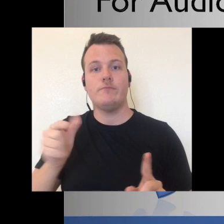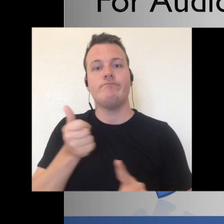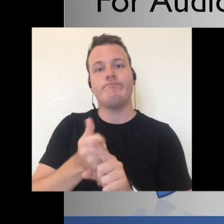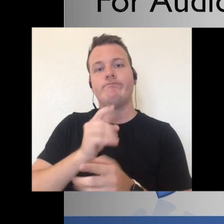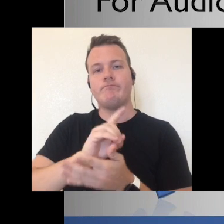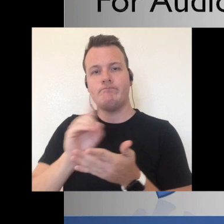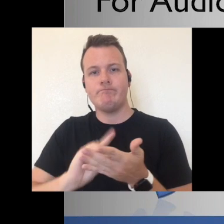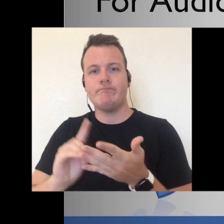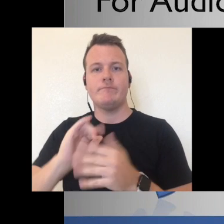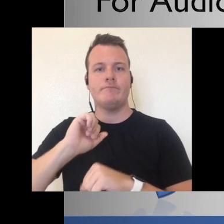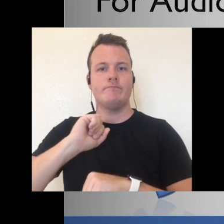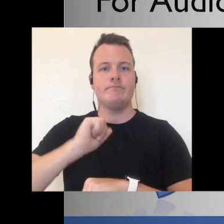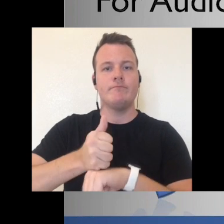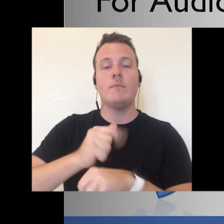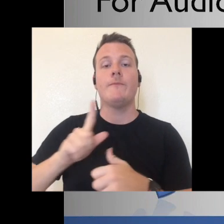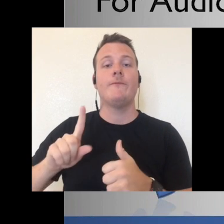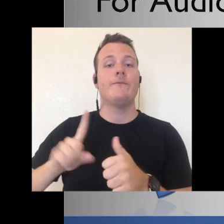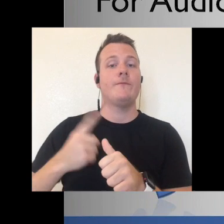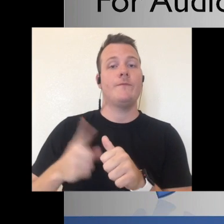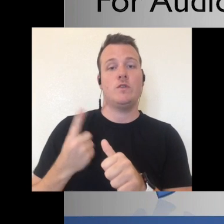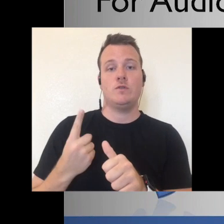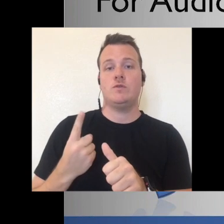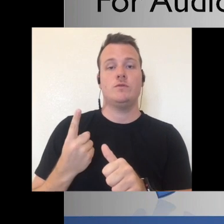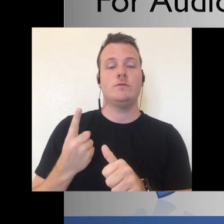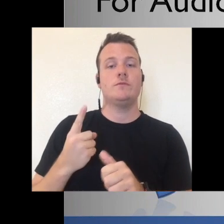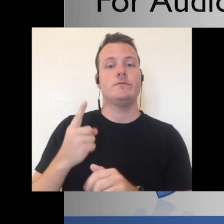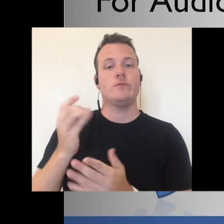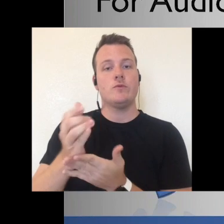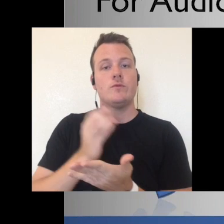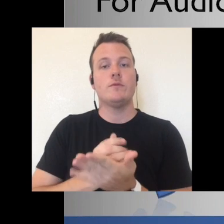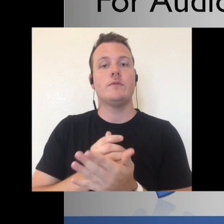designed and implemented one of the first courses in audiology practice